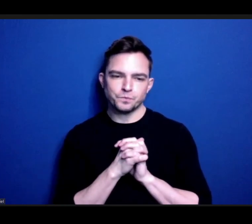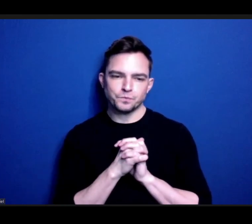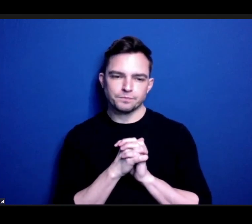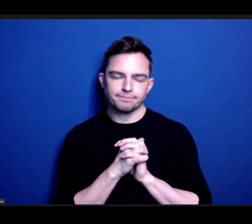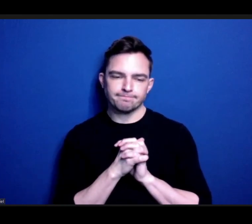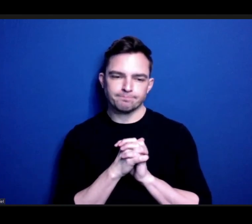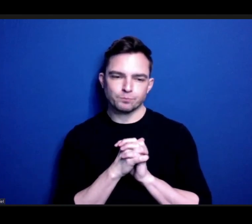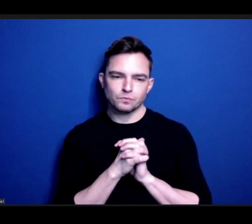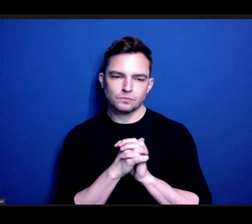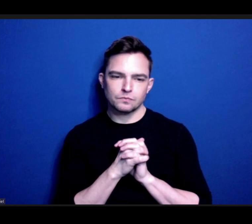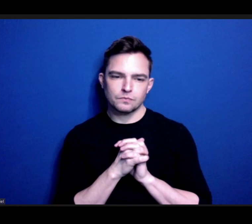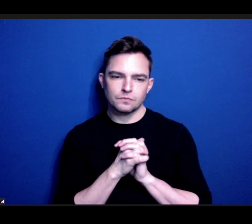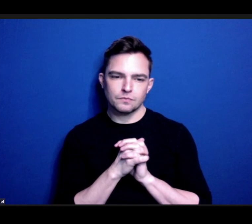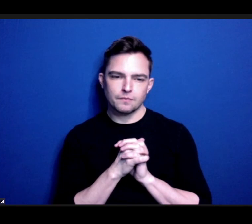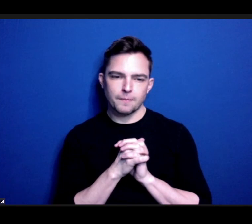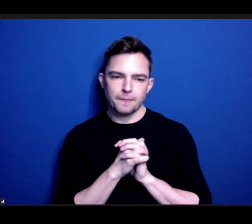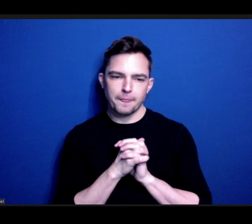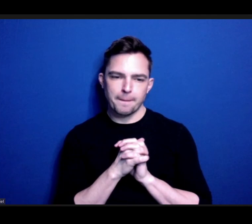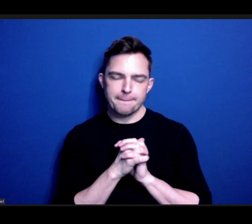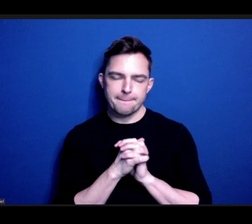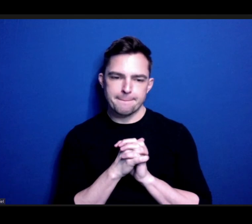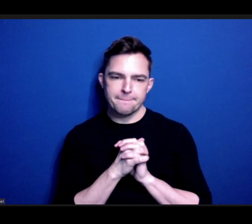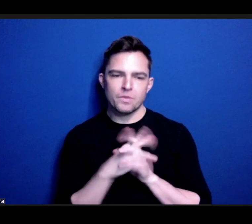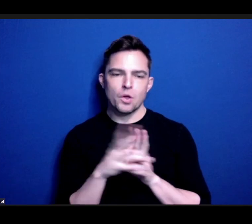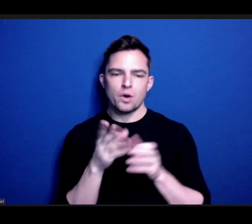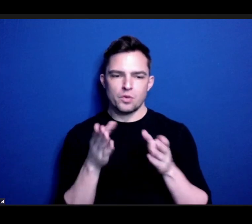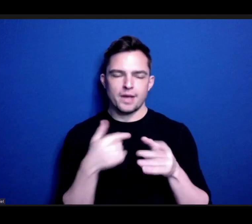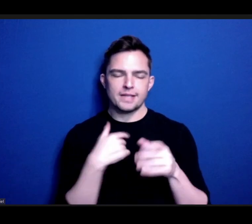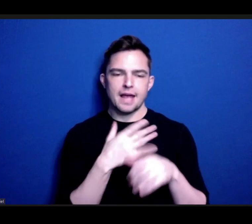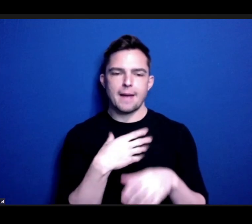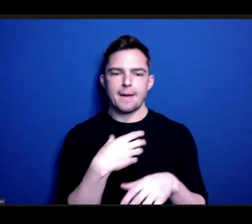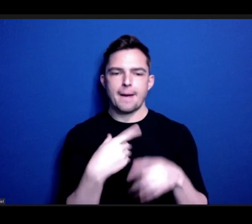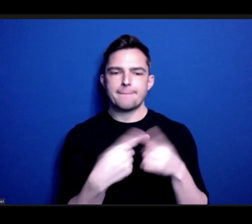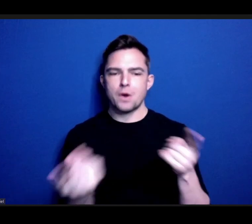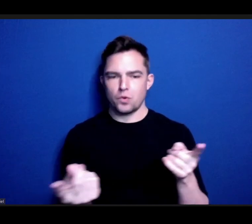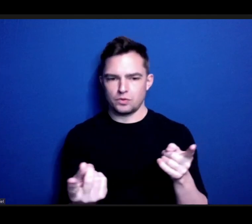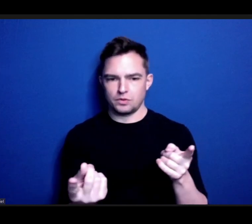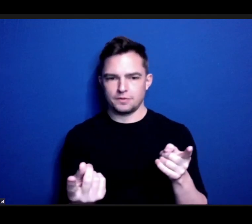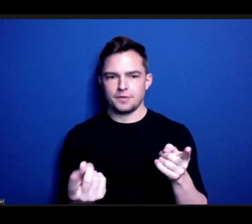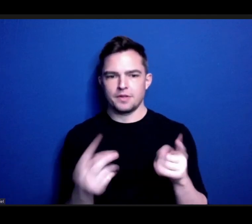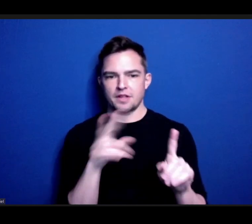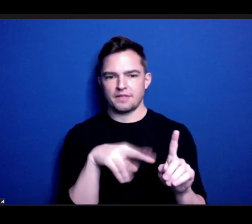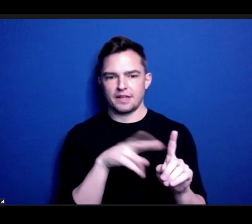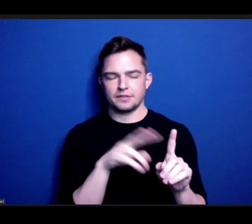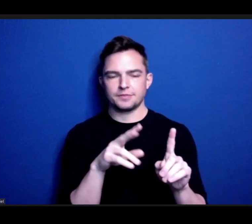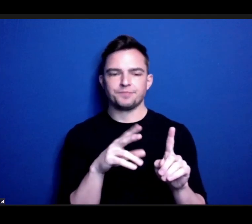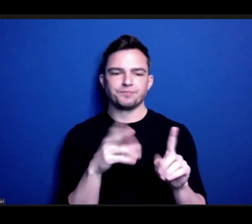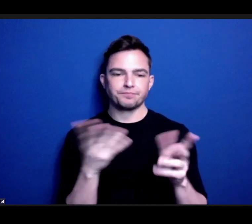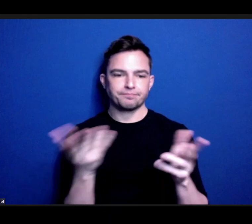work that I'm a part of, is that because so much of the new wave of surveillance is digital,